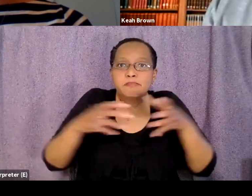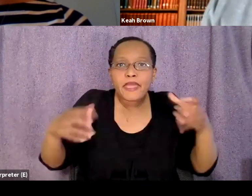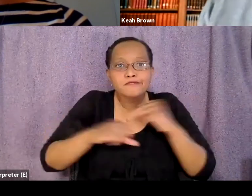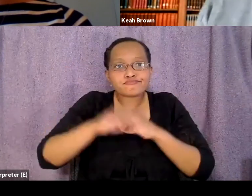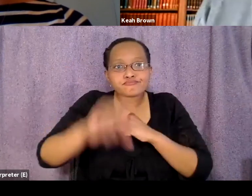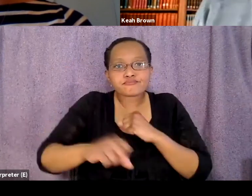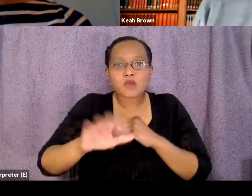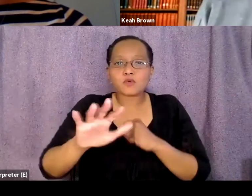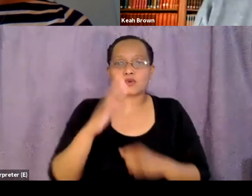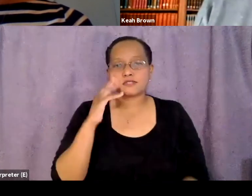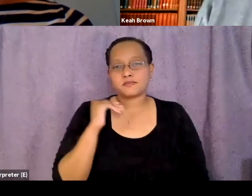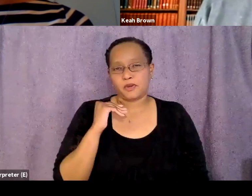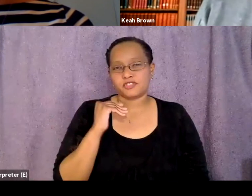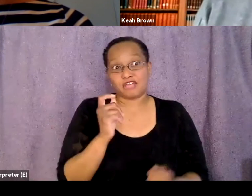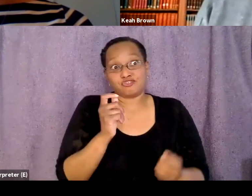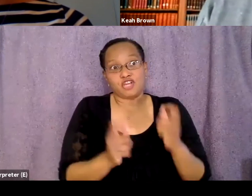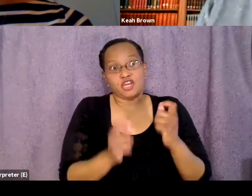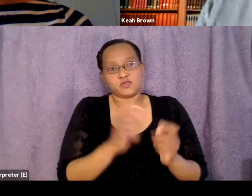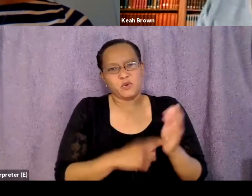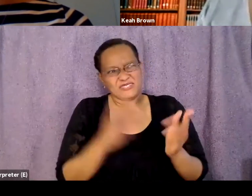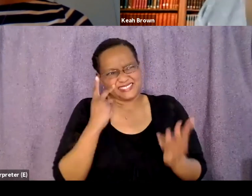know my hope is because I haven't seen a second season, that you know Ryan.